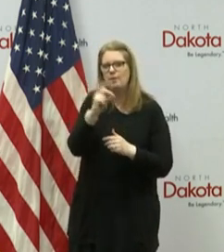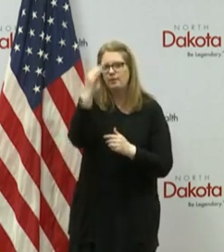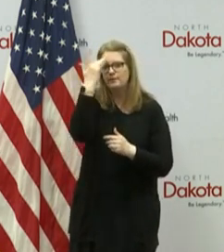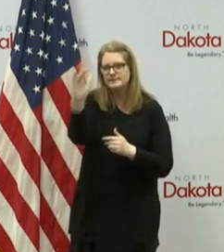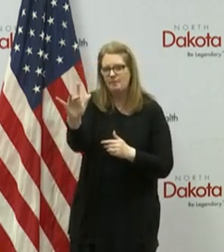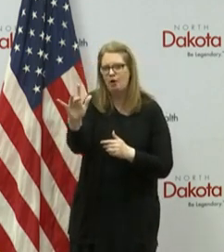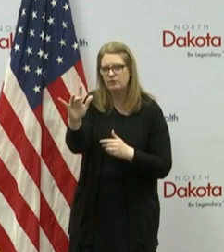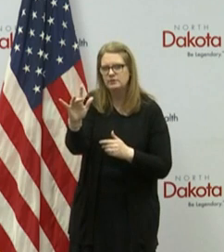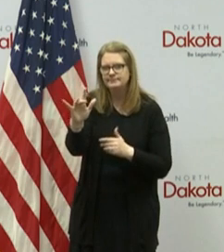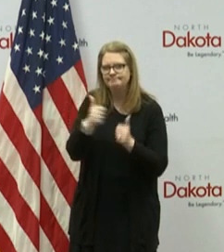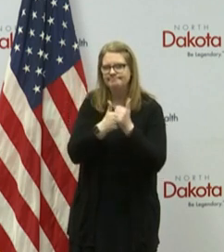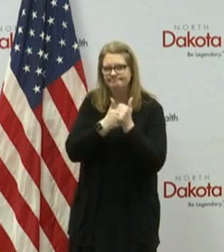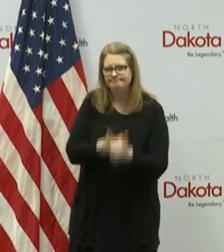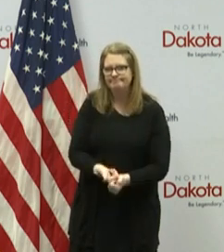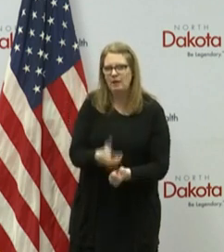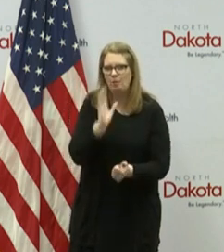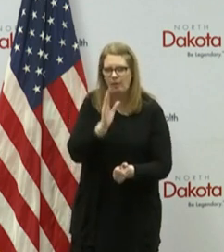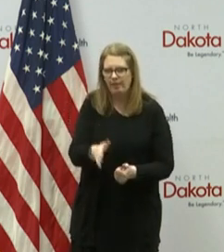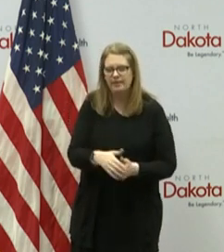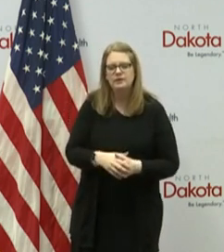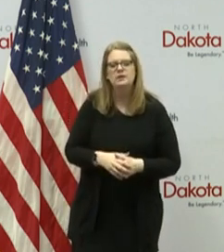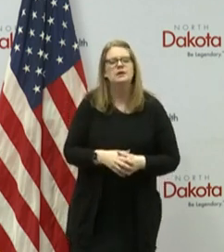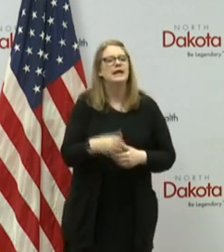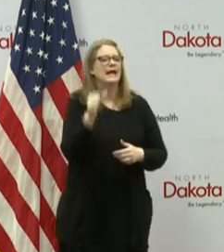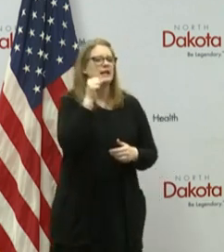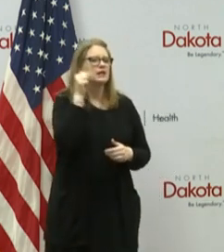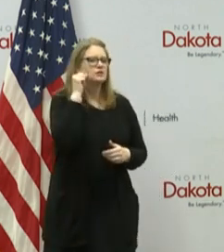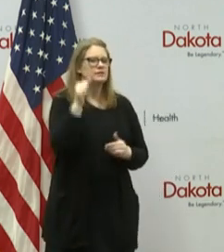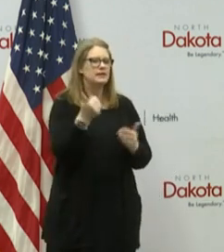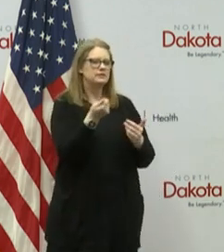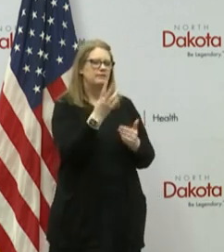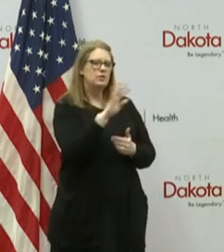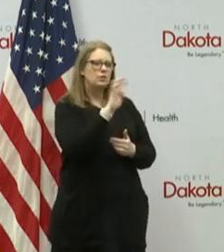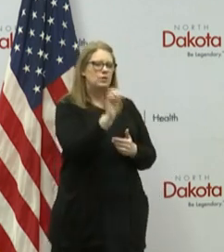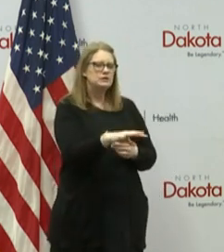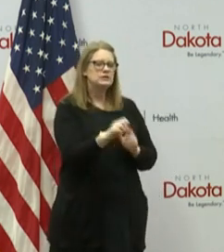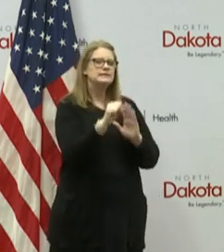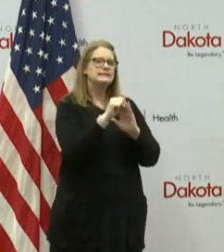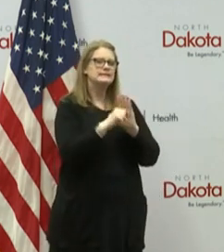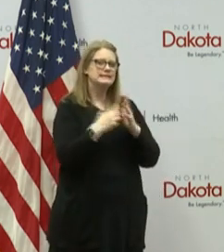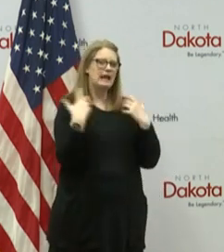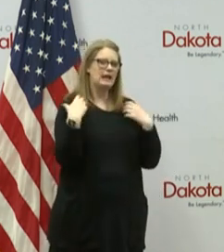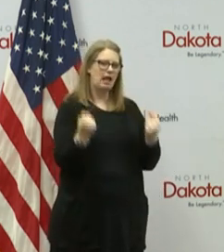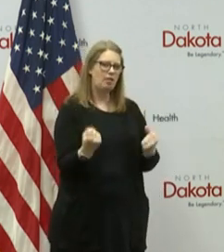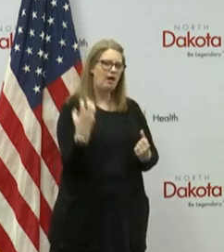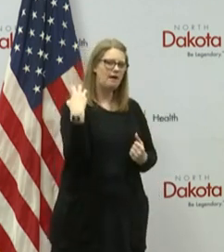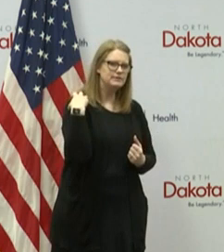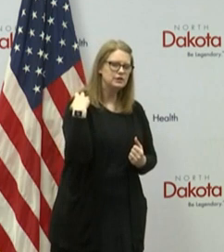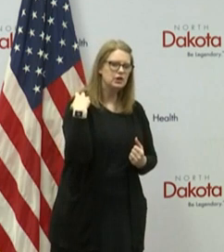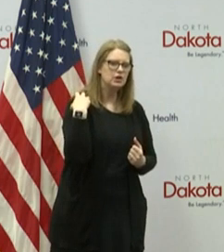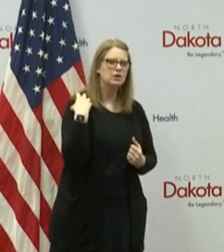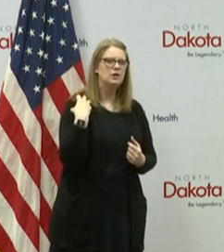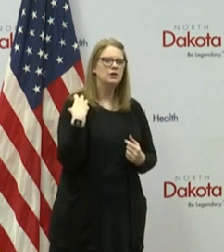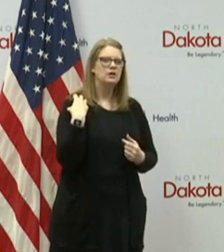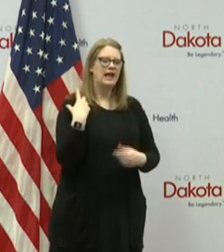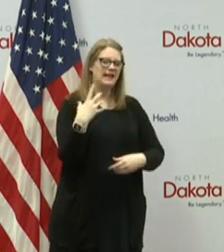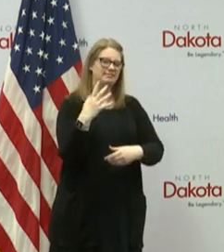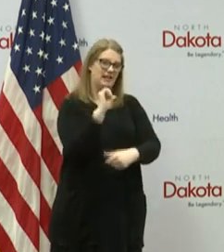WE EXPECT THAT THERE WILL BE A HIGH COMPLIANCE BECAUSE OF A HIGH RELIANCE ON INDIVIDUAL RESPONSIBILITY IN OUR STATE AS PART OF THE WHOLE NORTH DAKOTA SMART APPROACH.